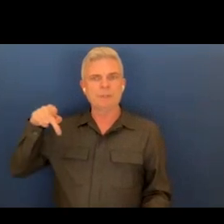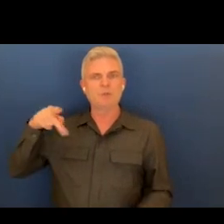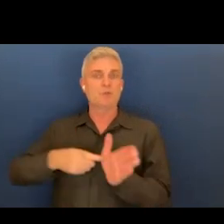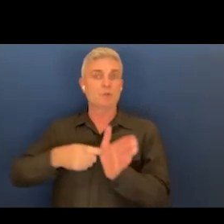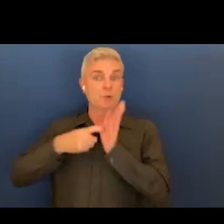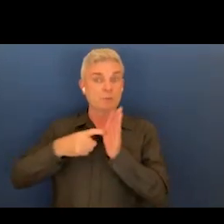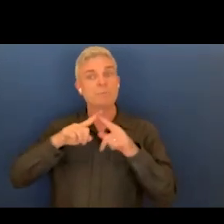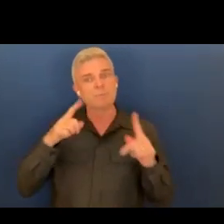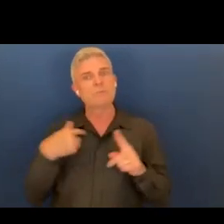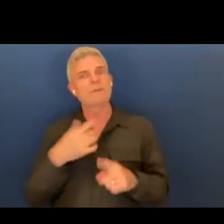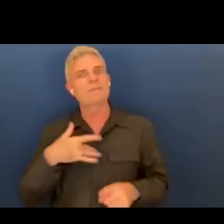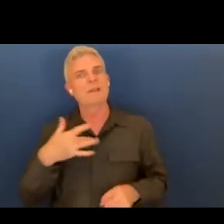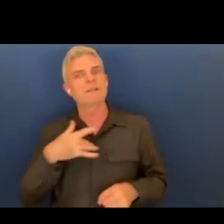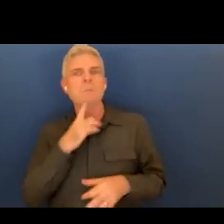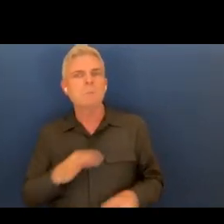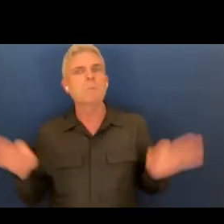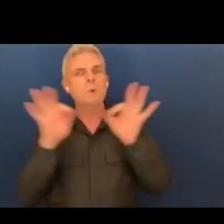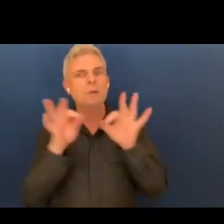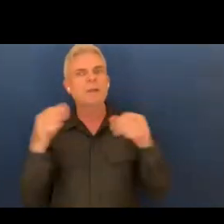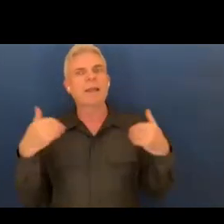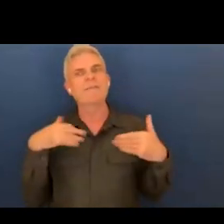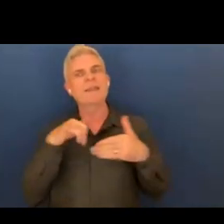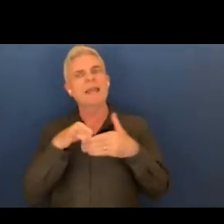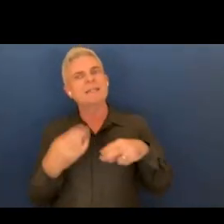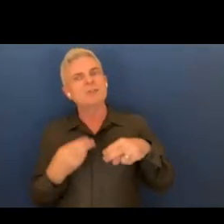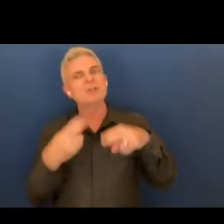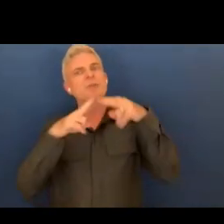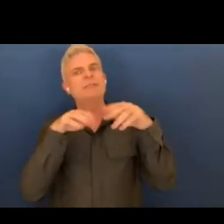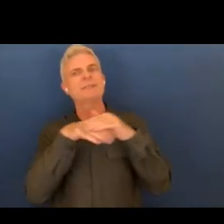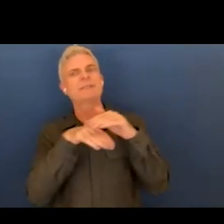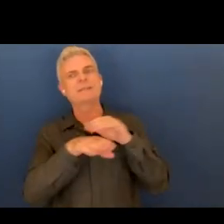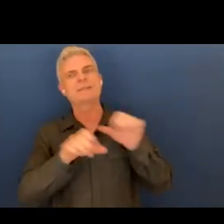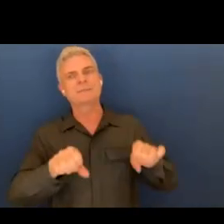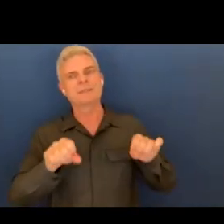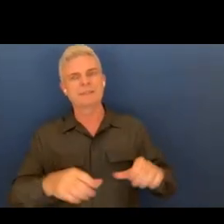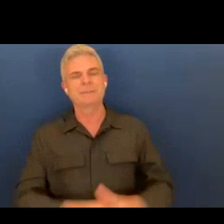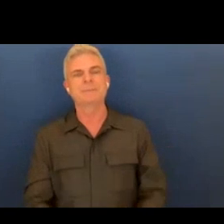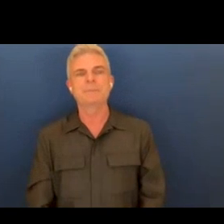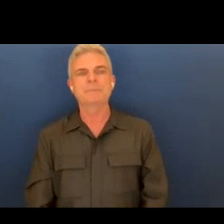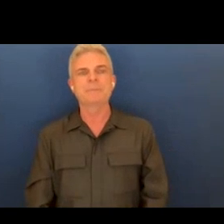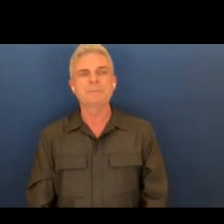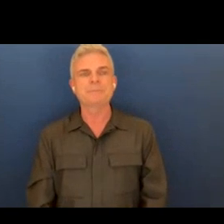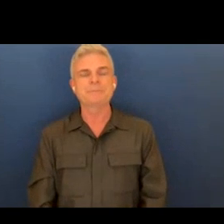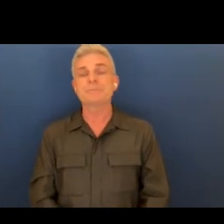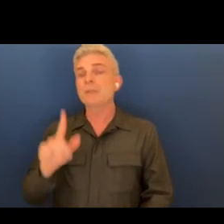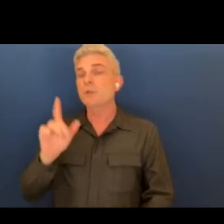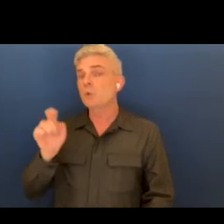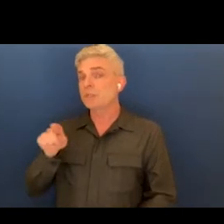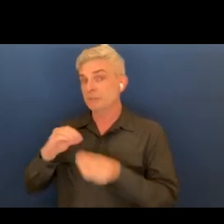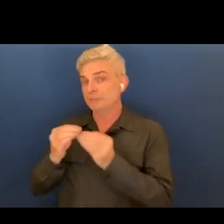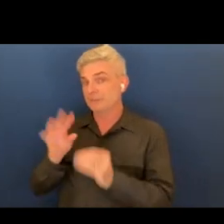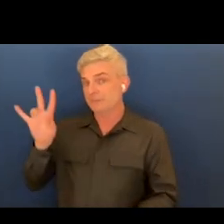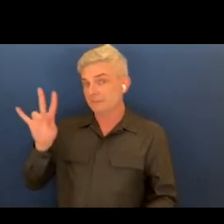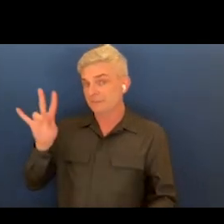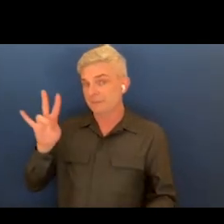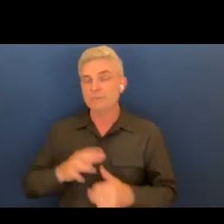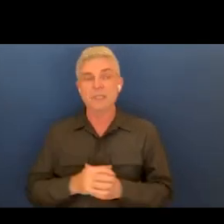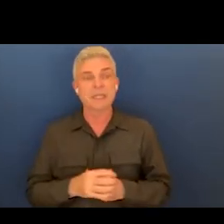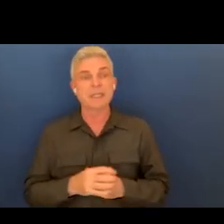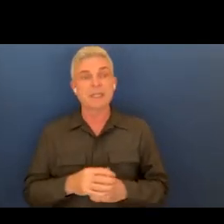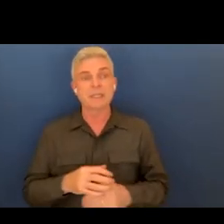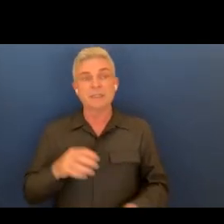important to have the increased accessibility. [Rachel] Question 7: Did you do any